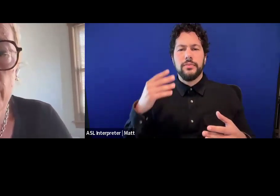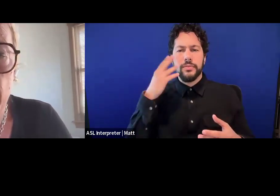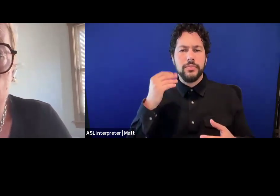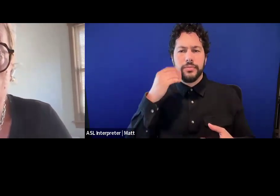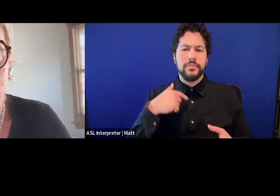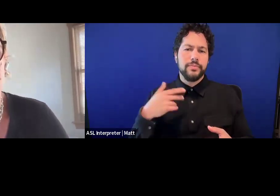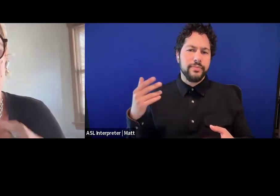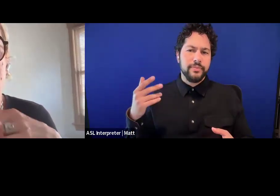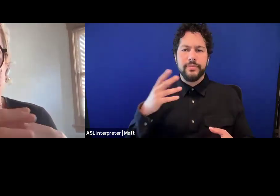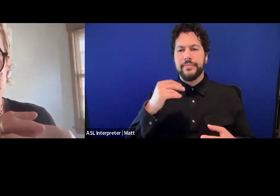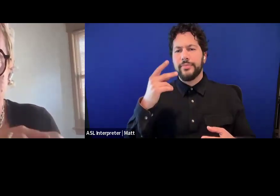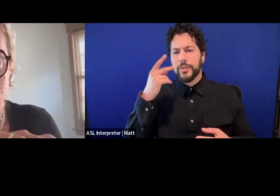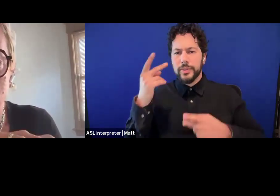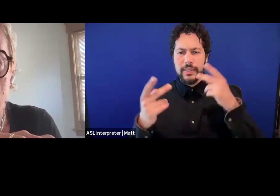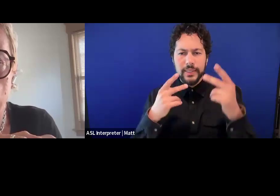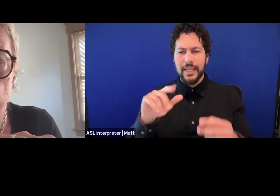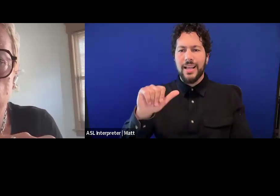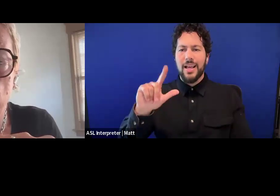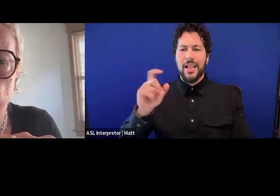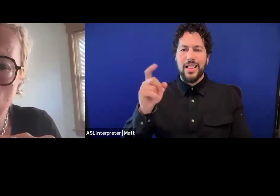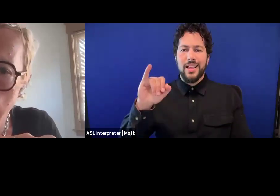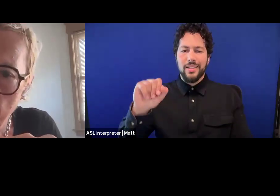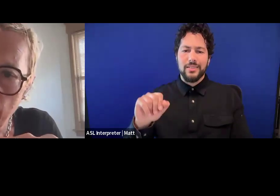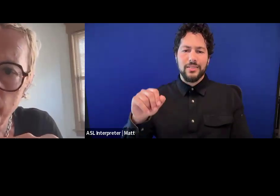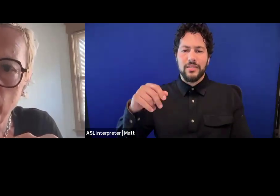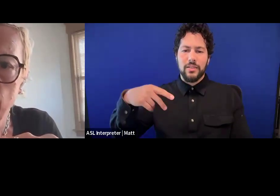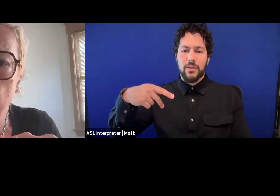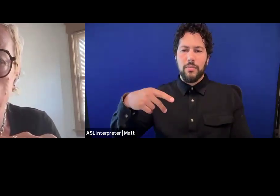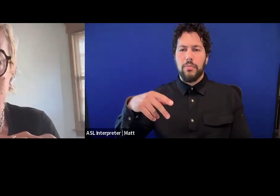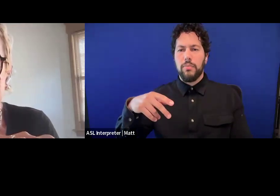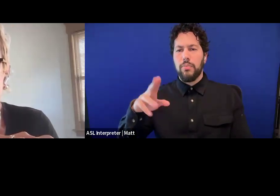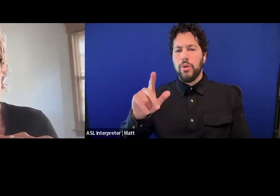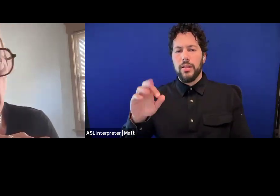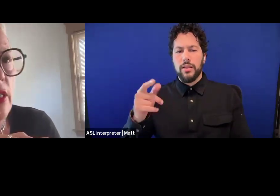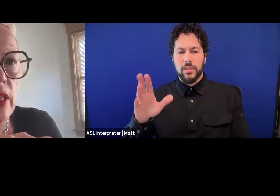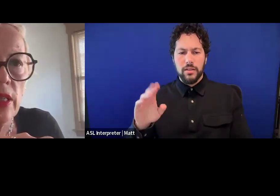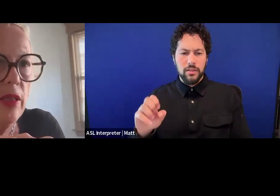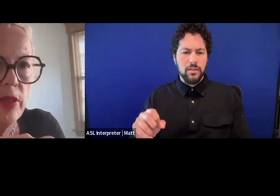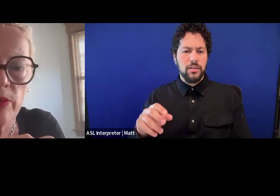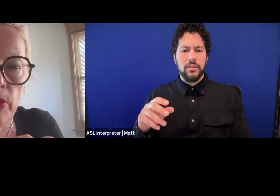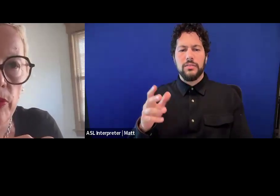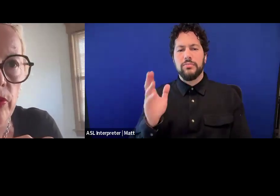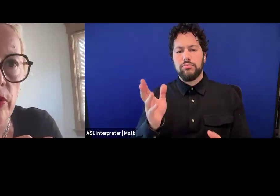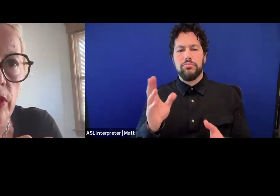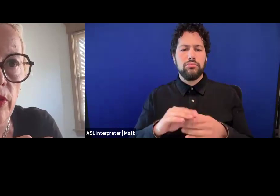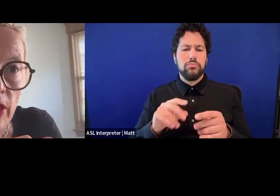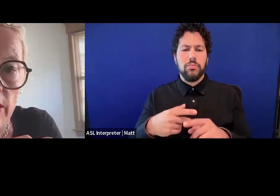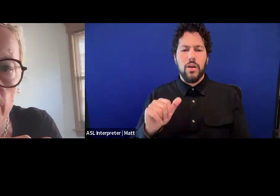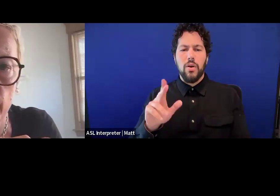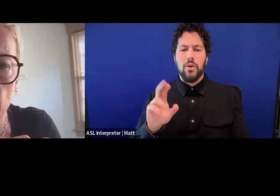to see Alexis pulling Gums, speaking about Audra Lord, and to be attending lots of beautiful events.